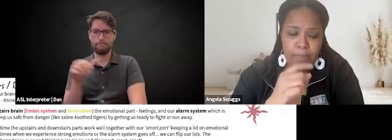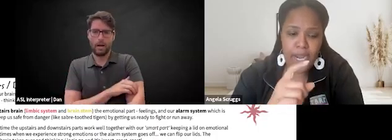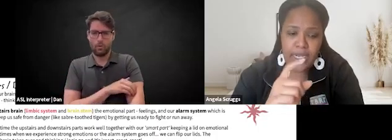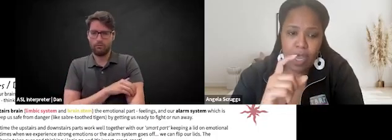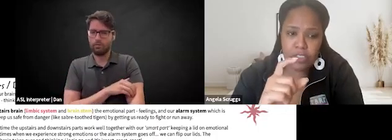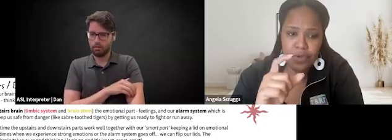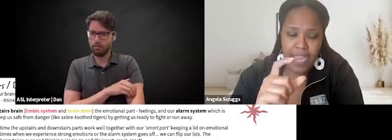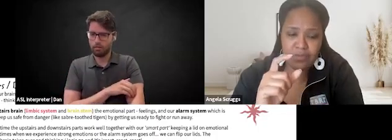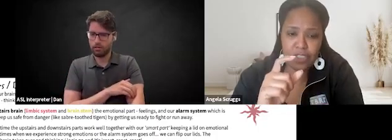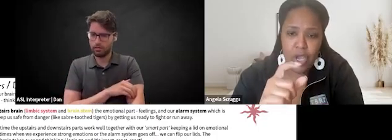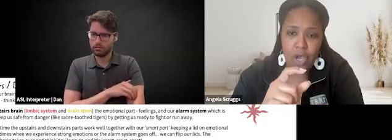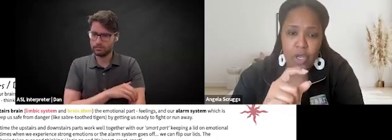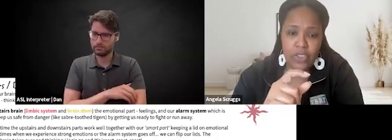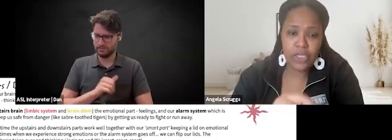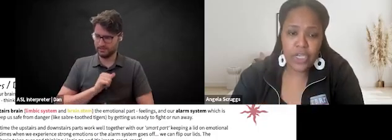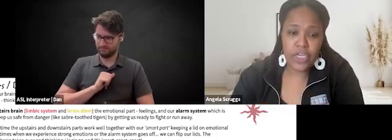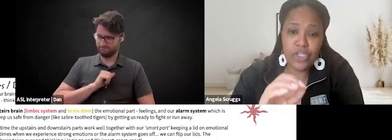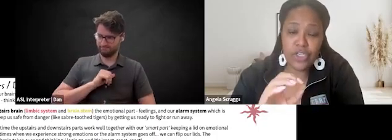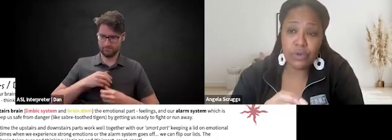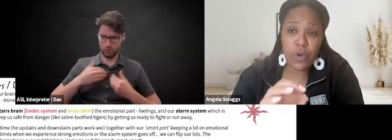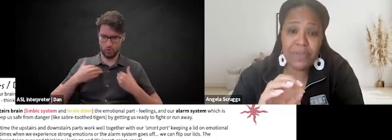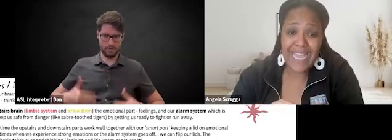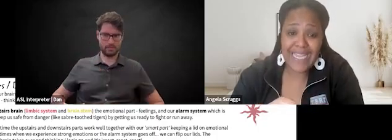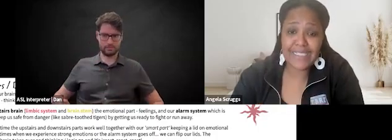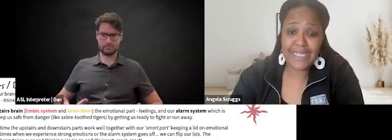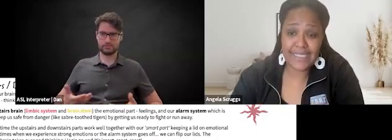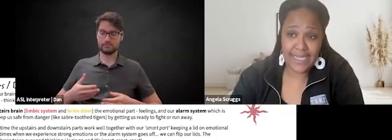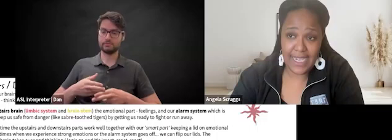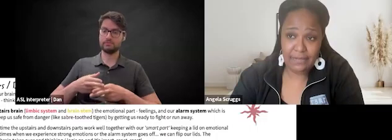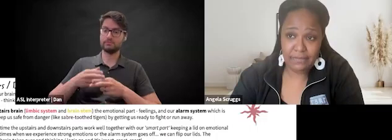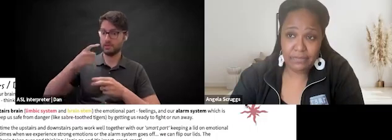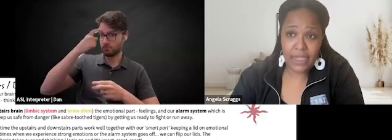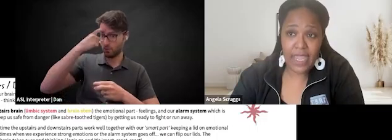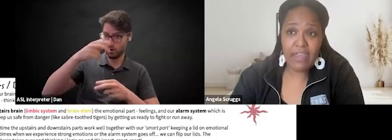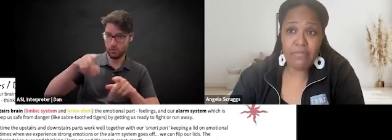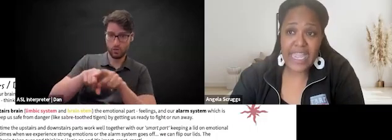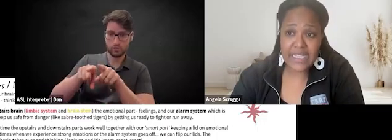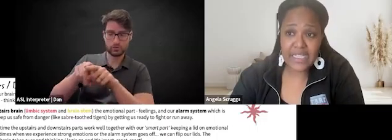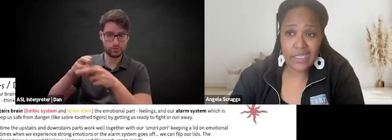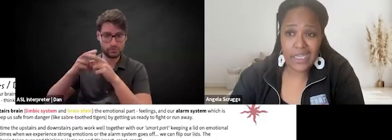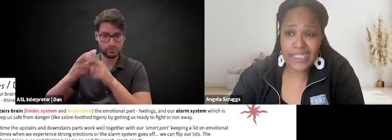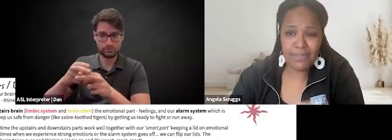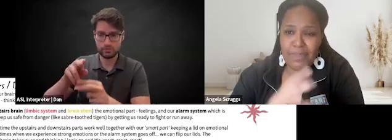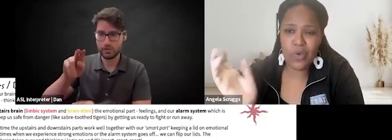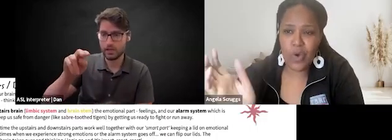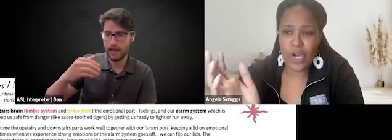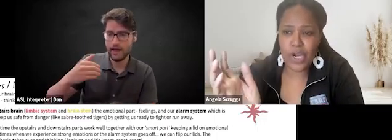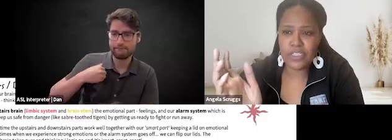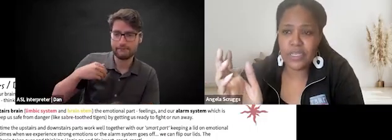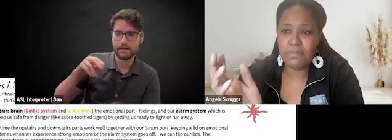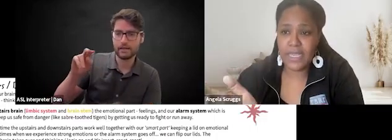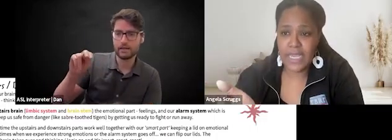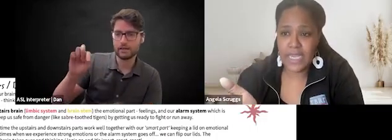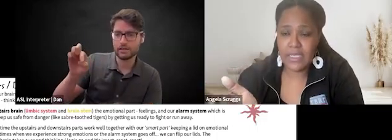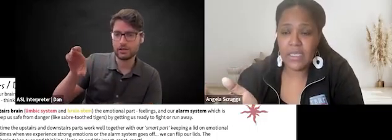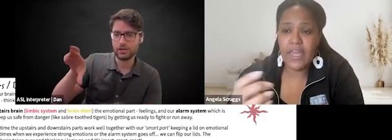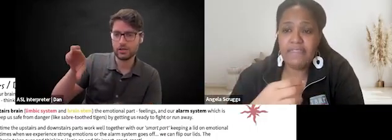The brain also has what's called neuroplasticity. And basically, it's a big word to mean